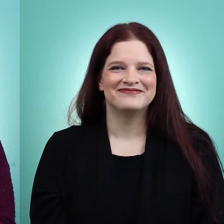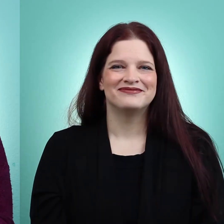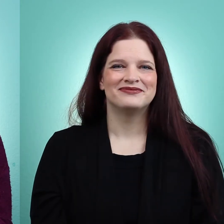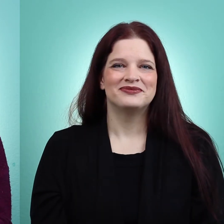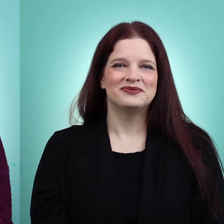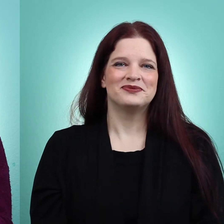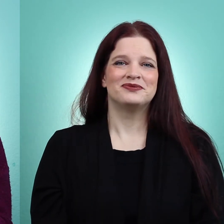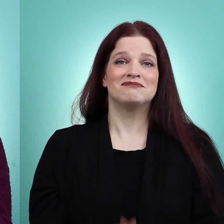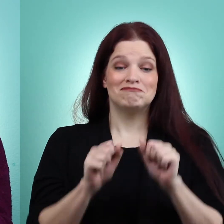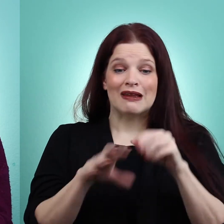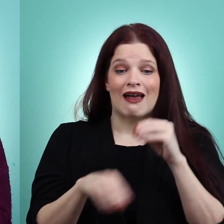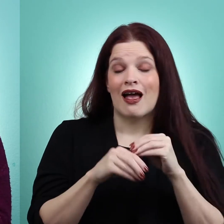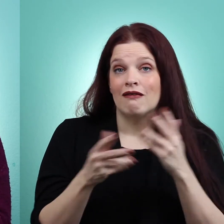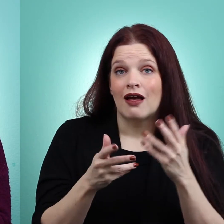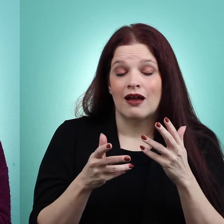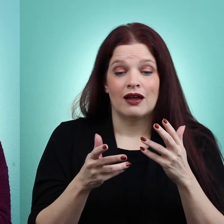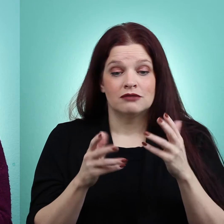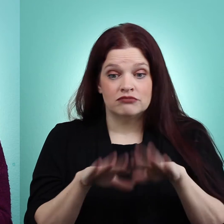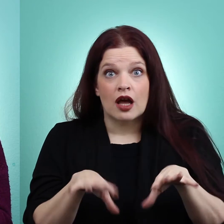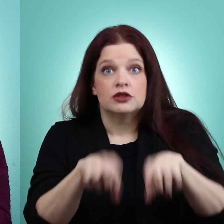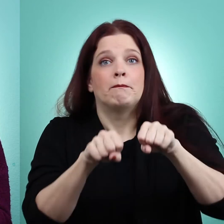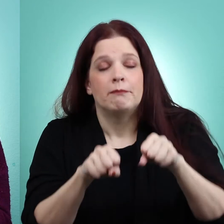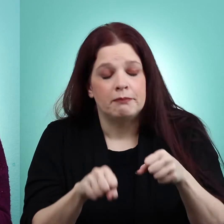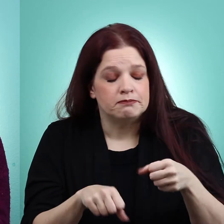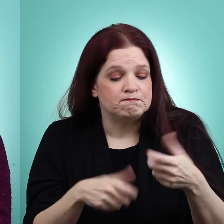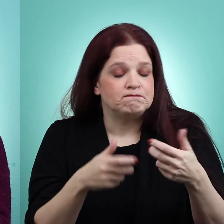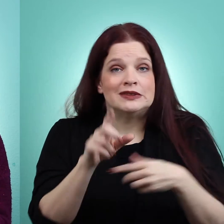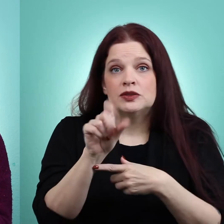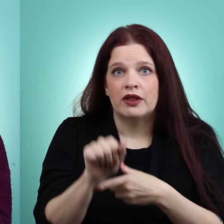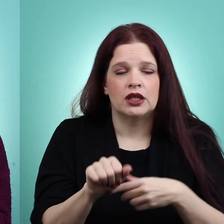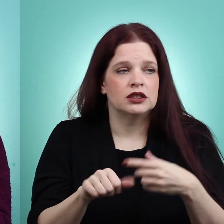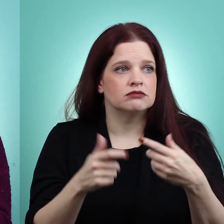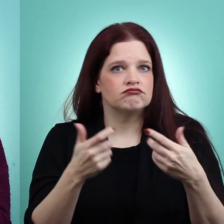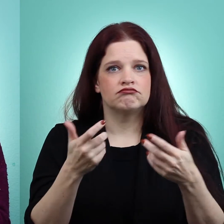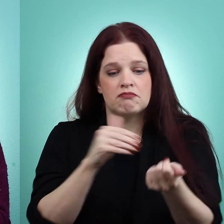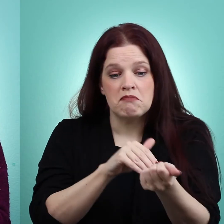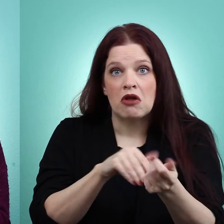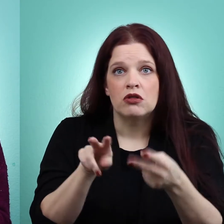You can also add things like adoptions, you can add disabilities, you can add medical conditions.